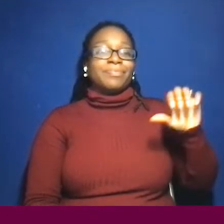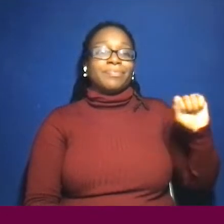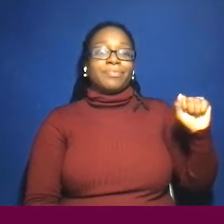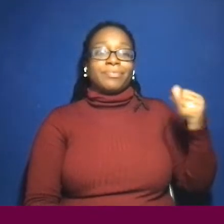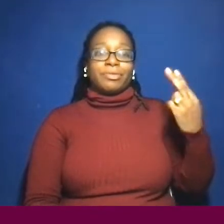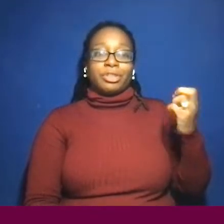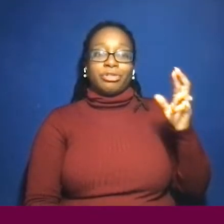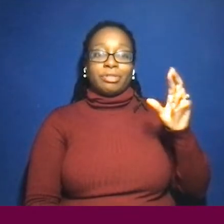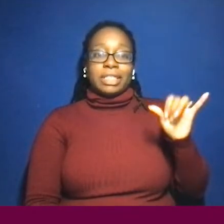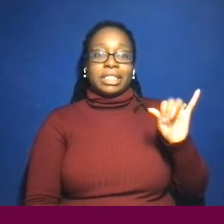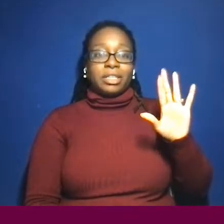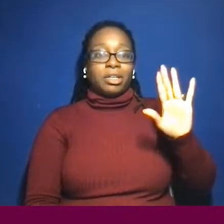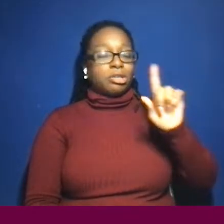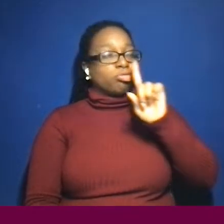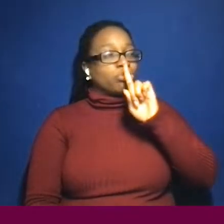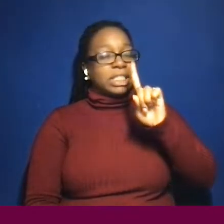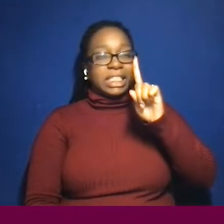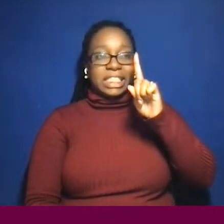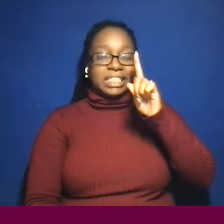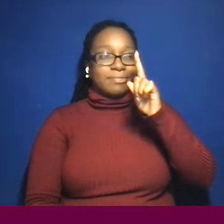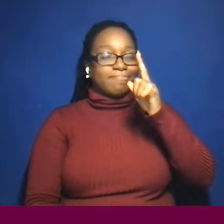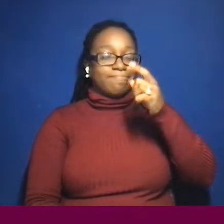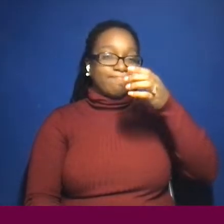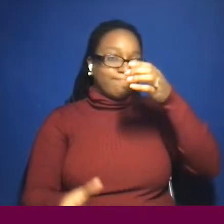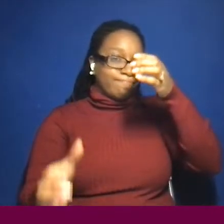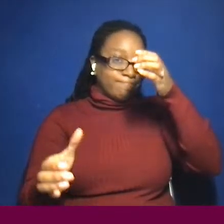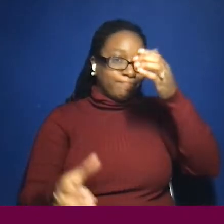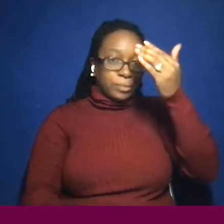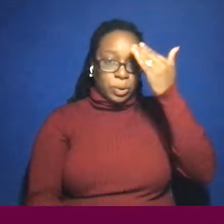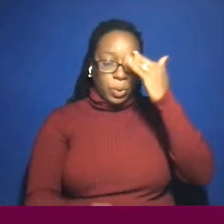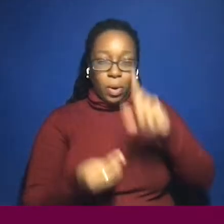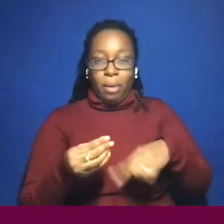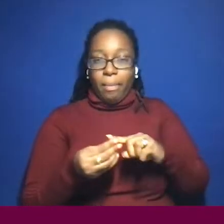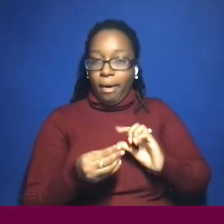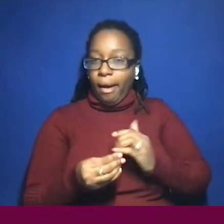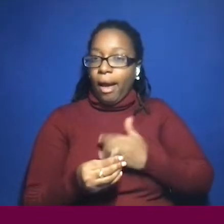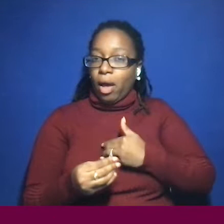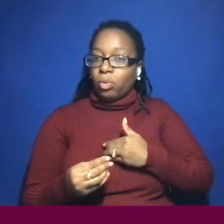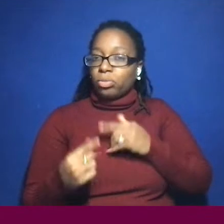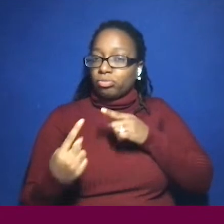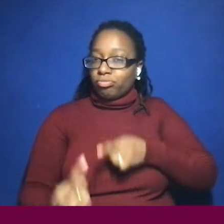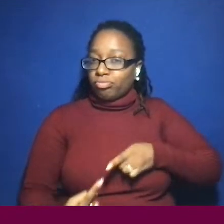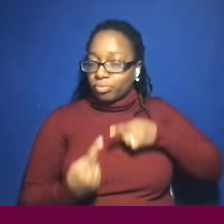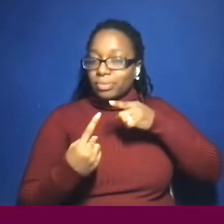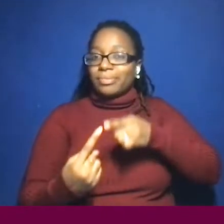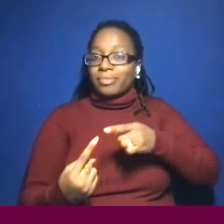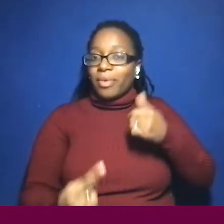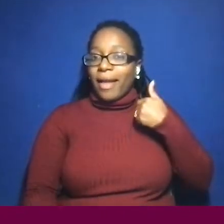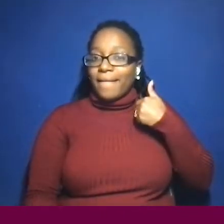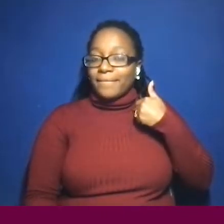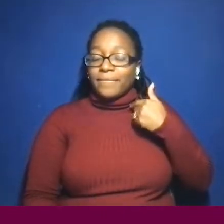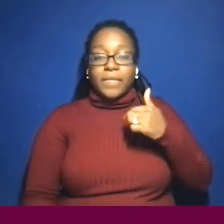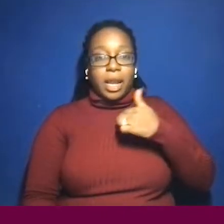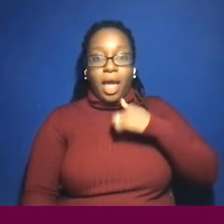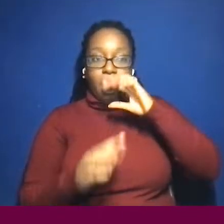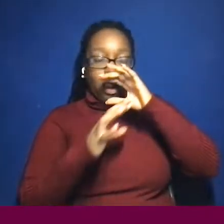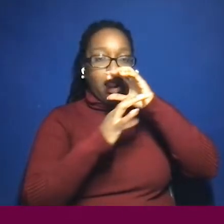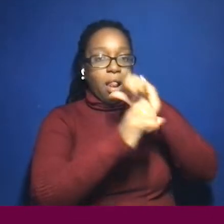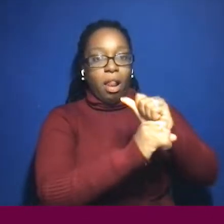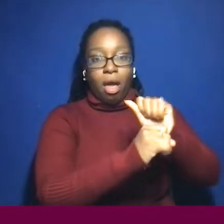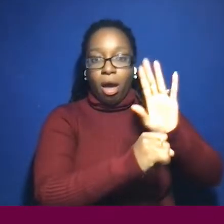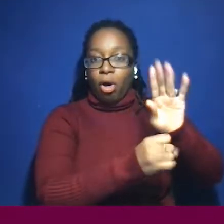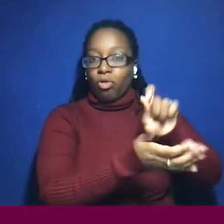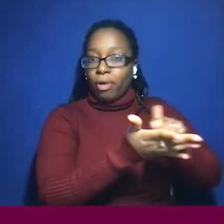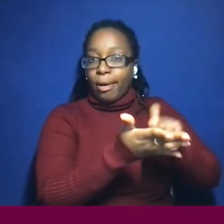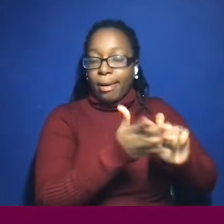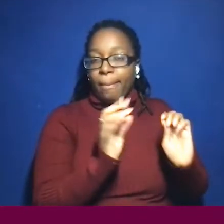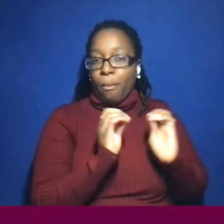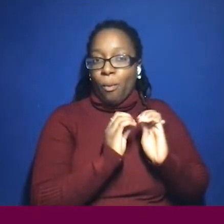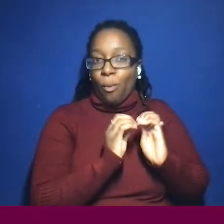awareness of some of the issues that we grapple with really attracted me to her even more.